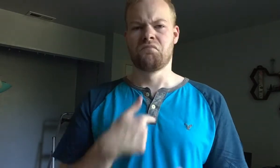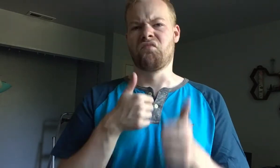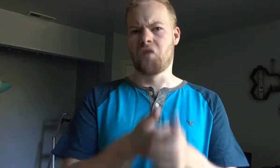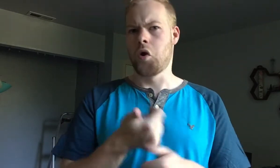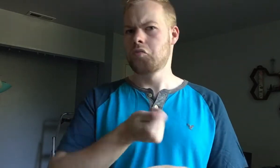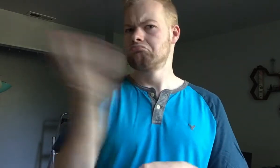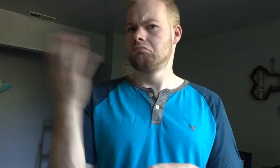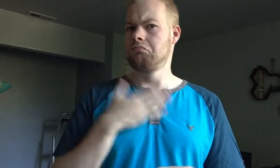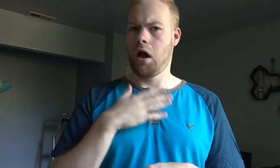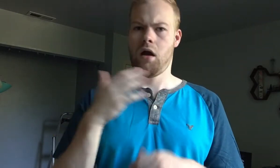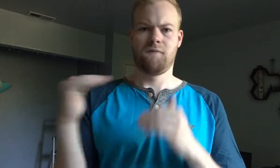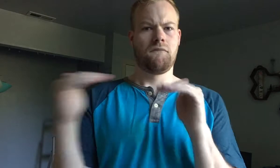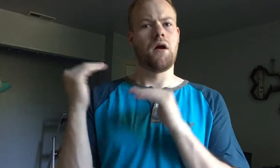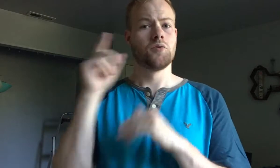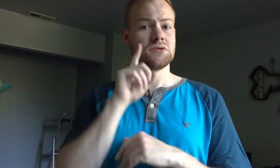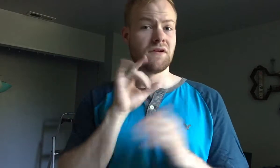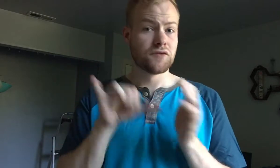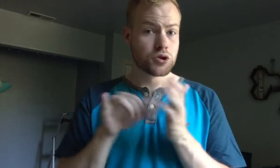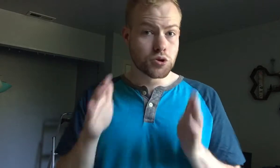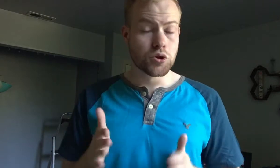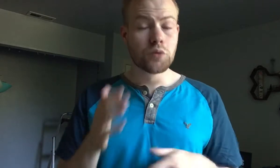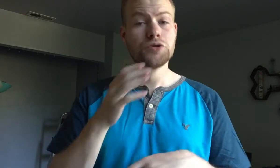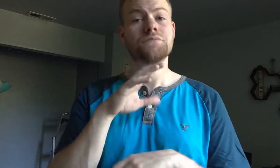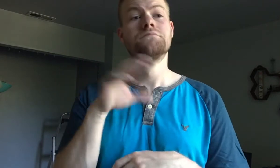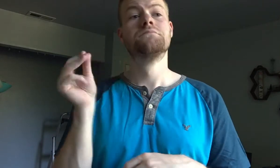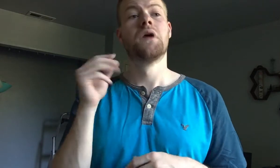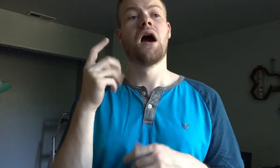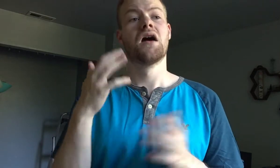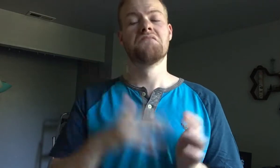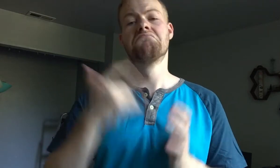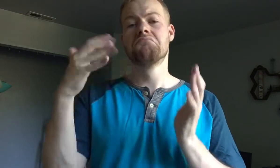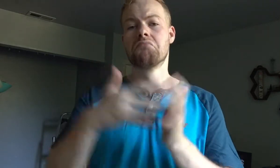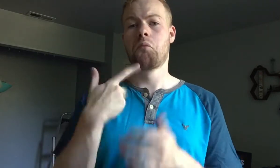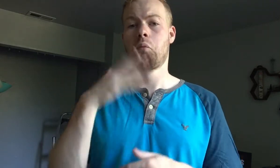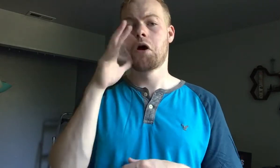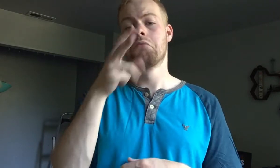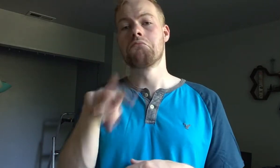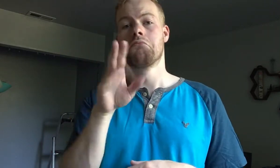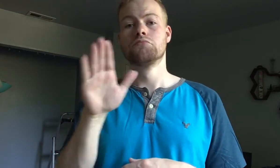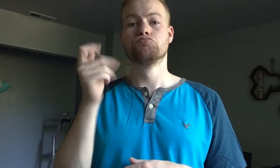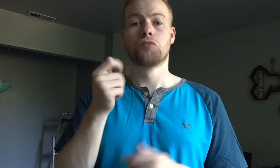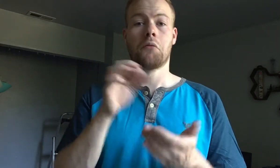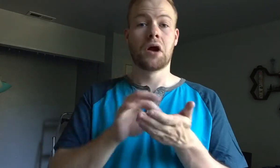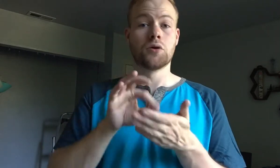I follow quite a few of my fellow Deaf YouTubers, and every once in a while, I’ll glance at their subscriber count.